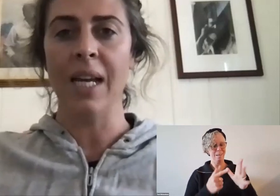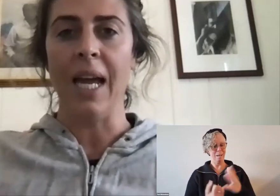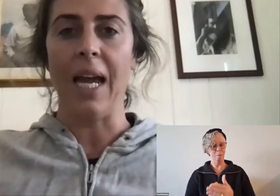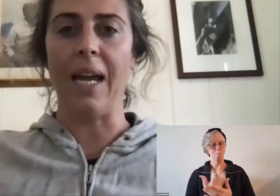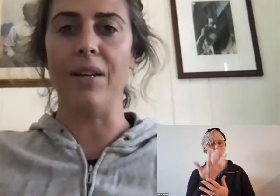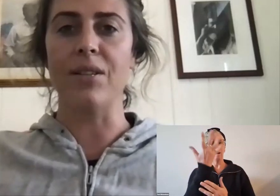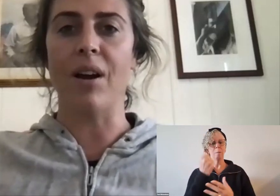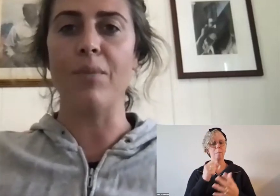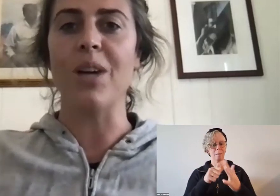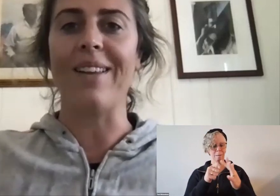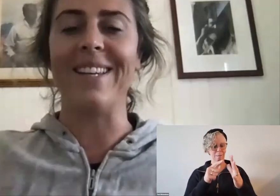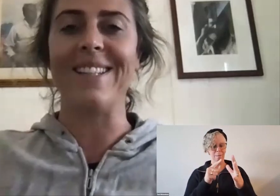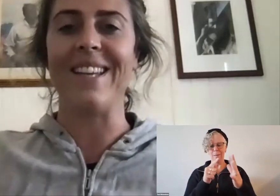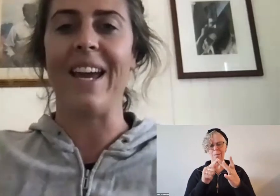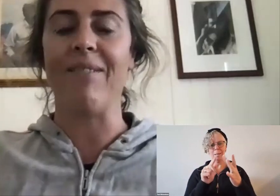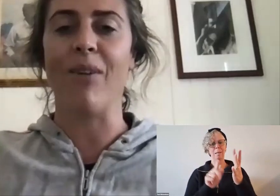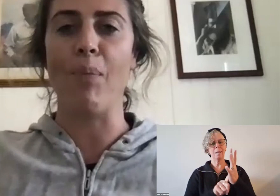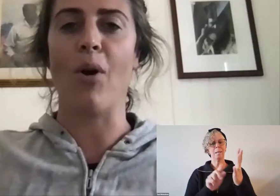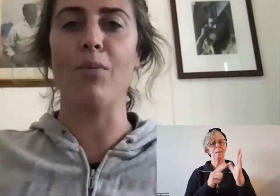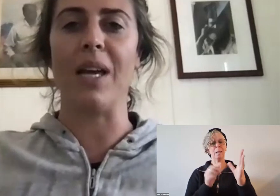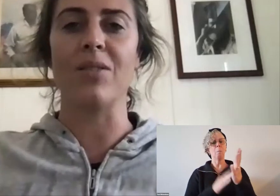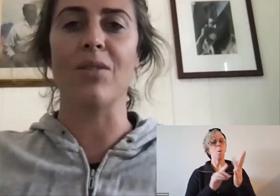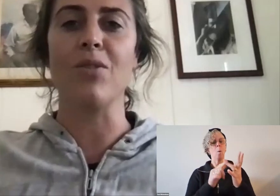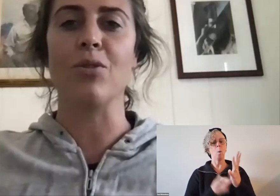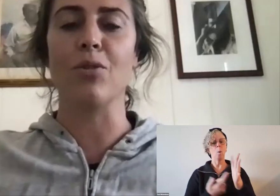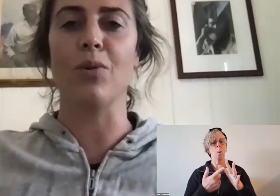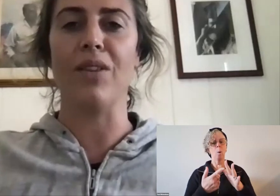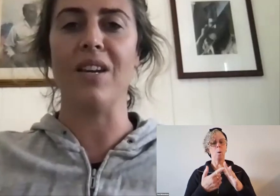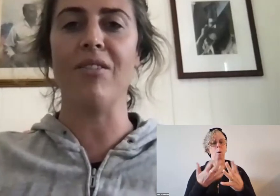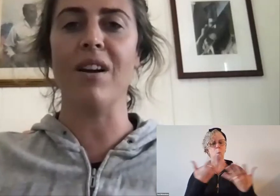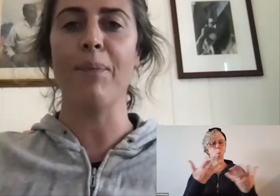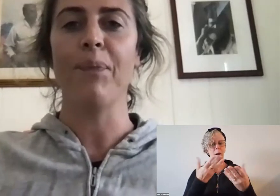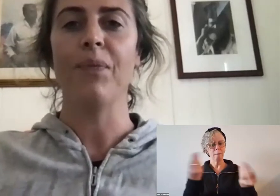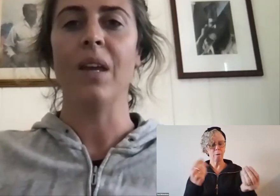And I'm dialling in today from the homelands of the Turrbal and Yuggera,